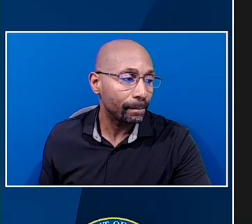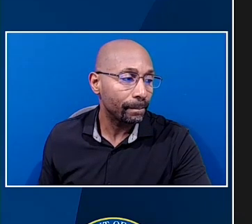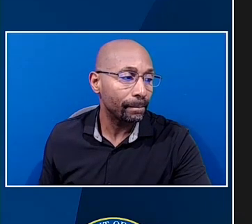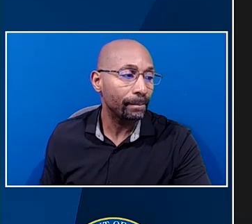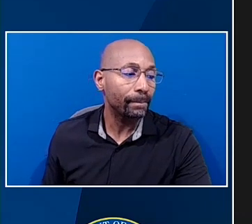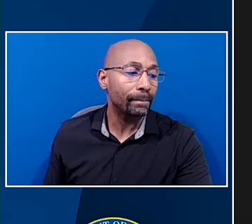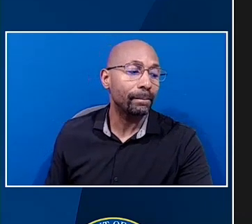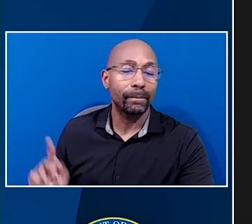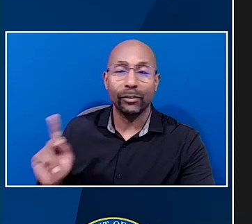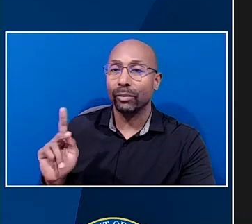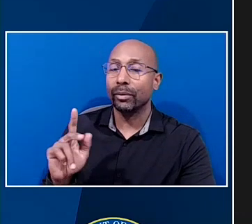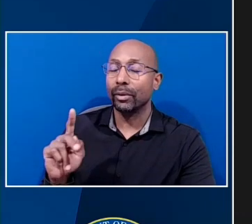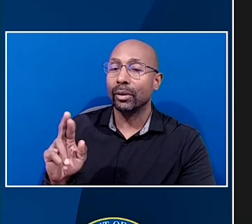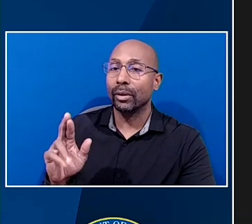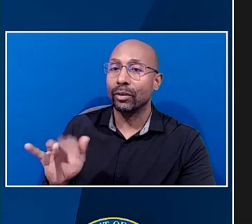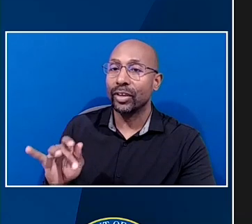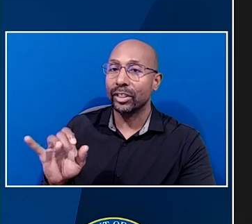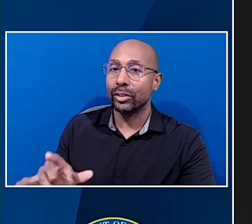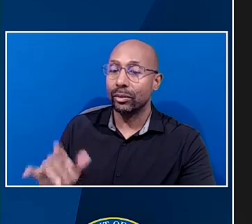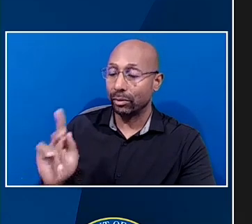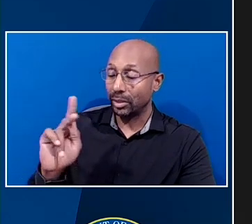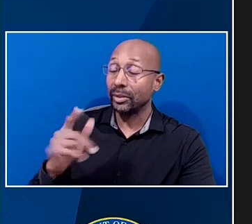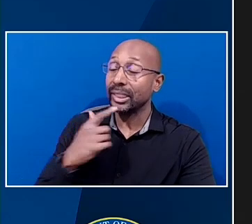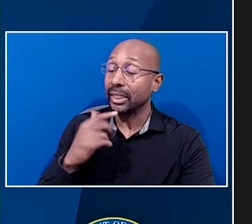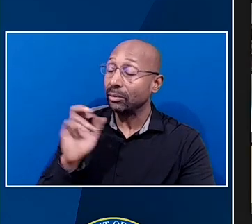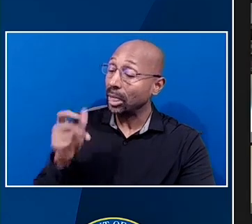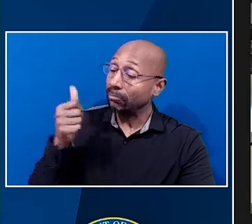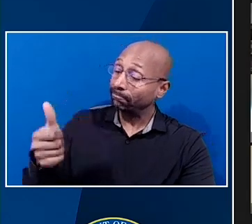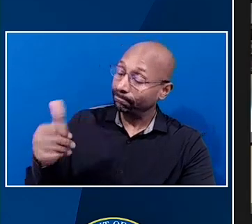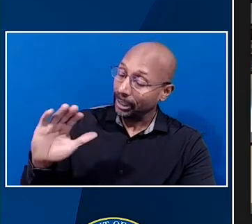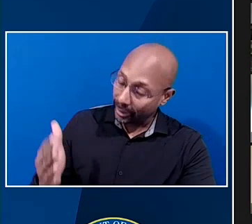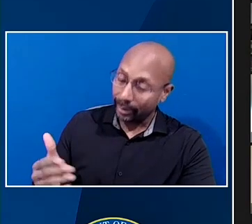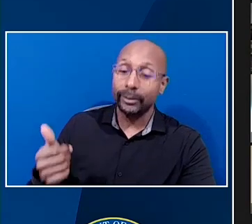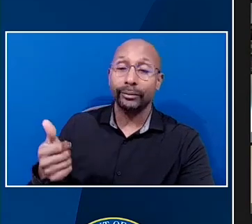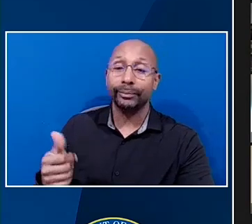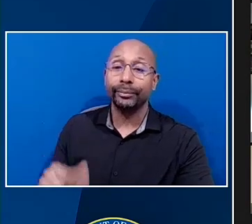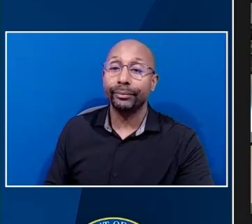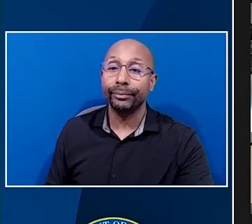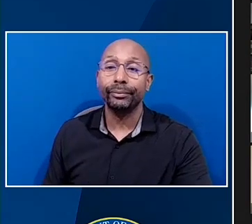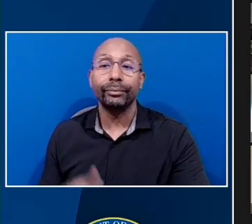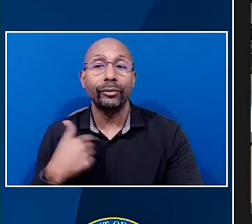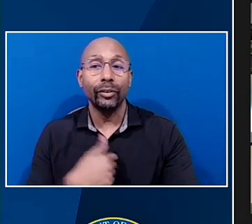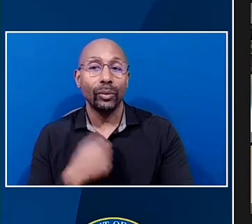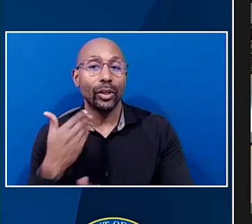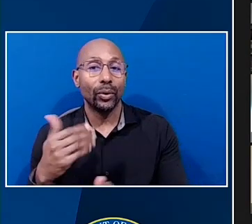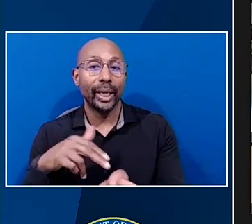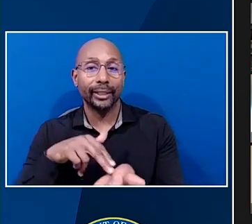Okay. Seeing no other comments or questions, we'll take a temperature check on this new language.